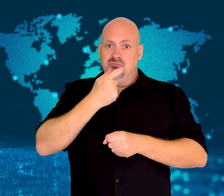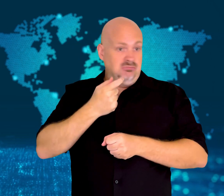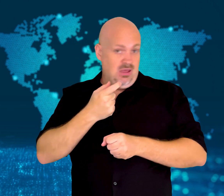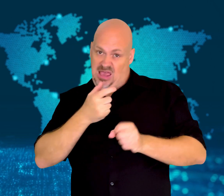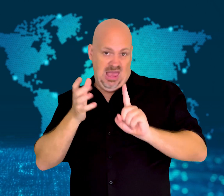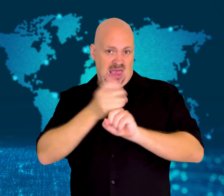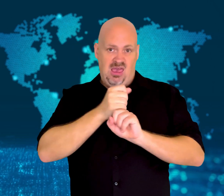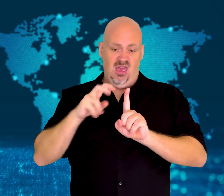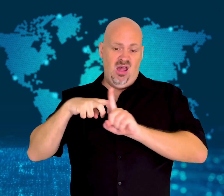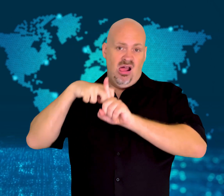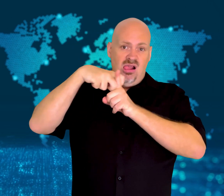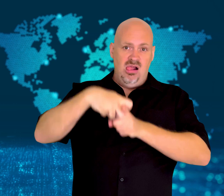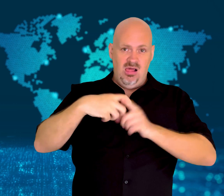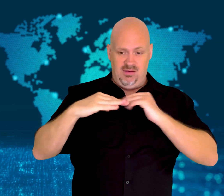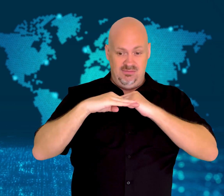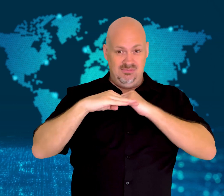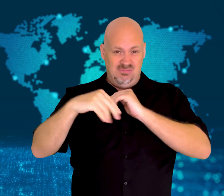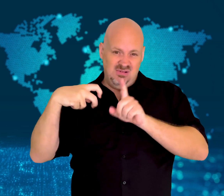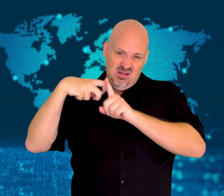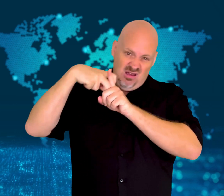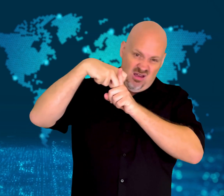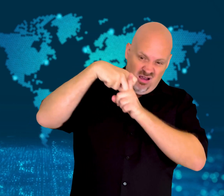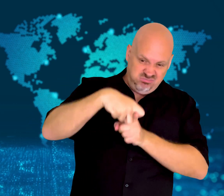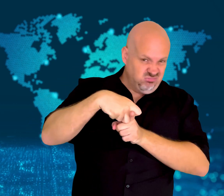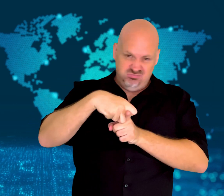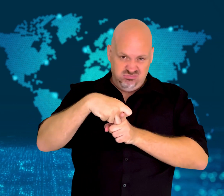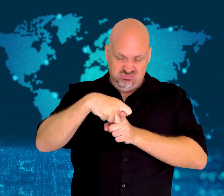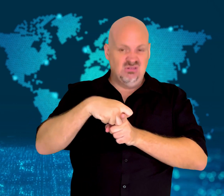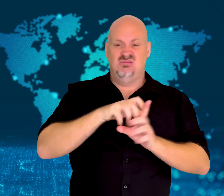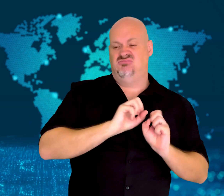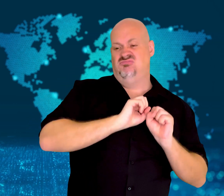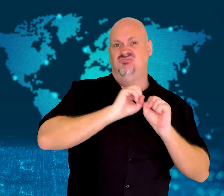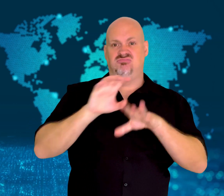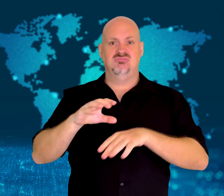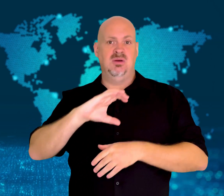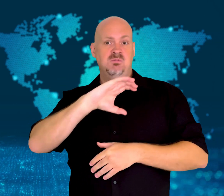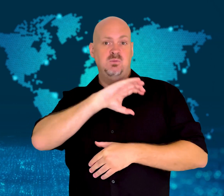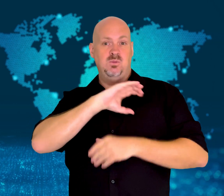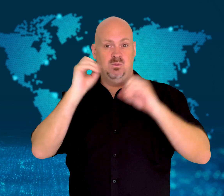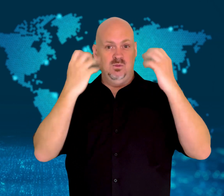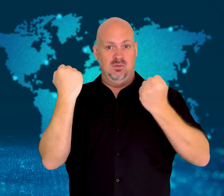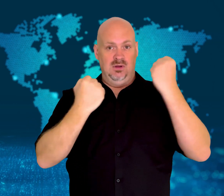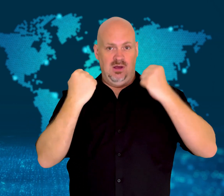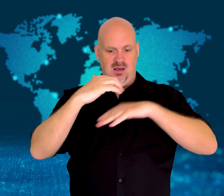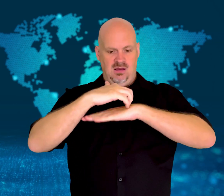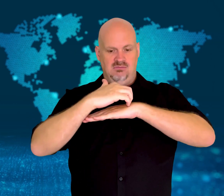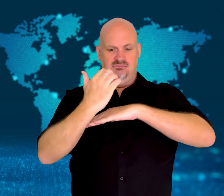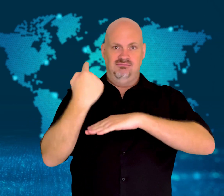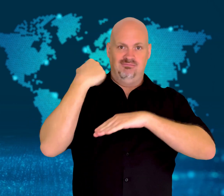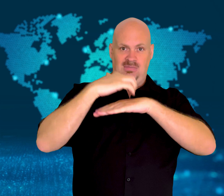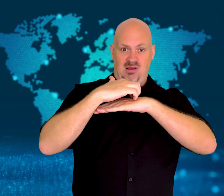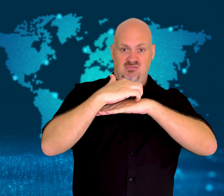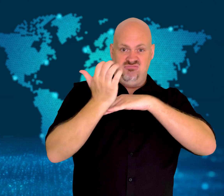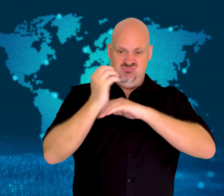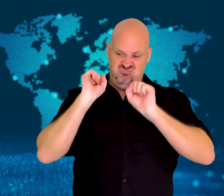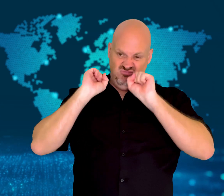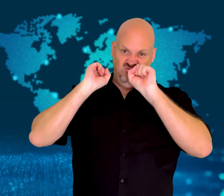to the ground and then forced him into the trunk of their vehicle.